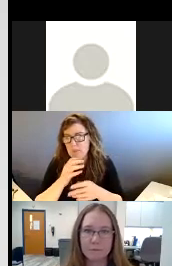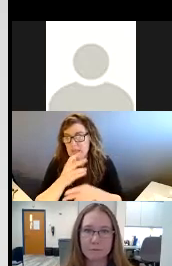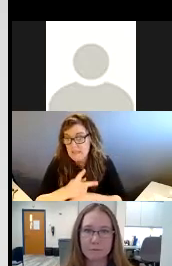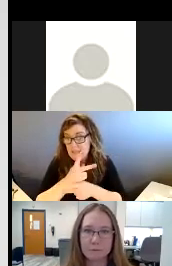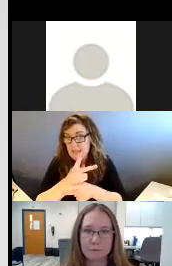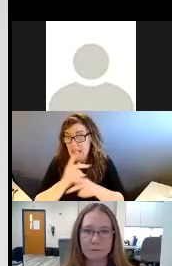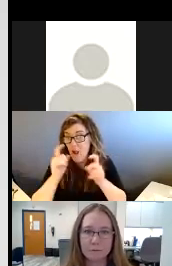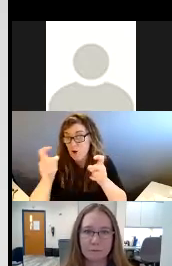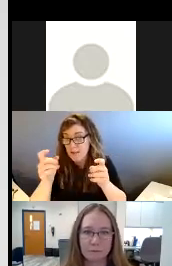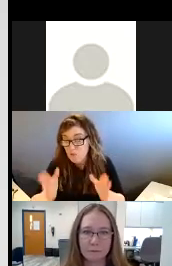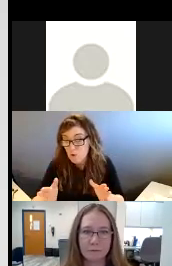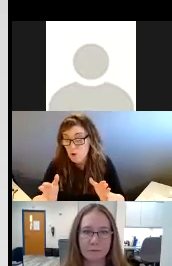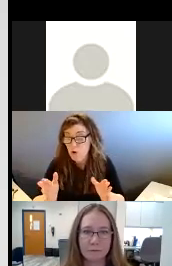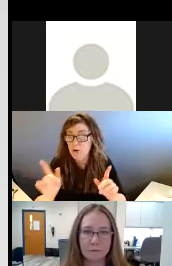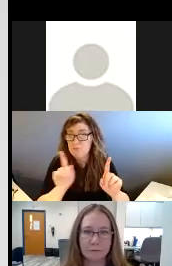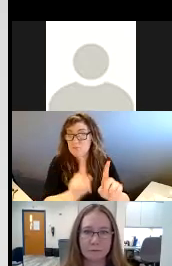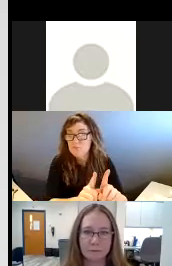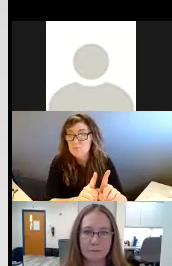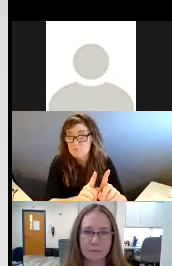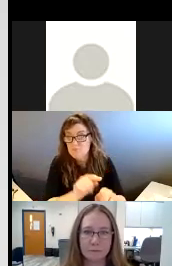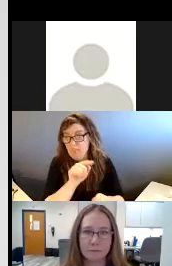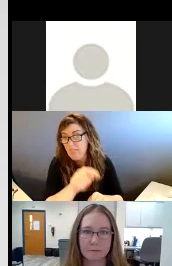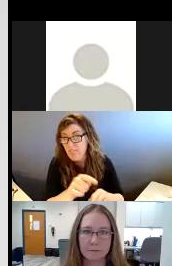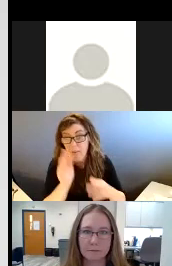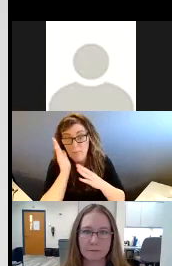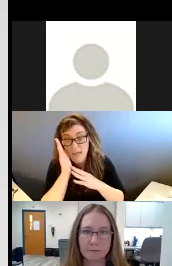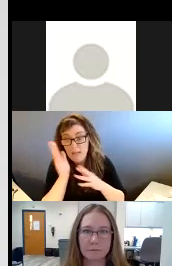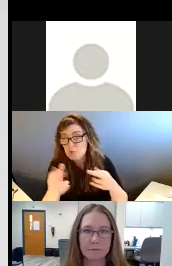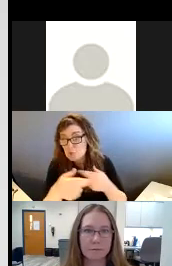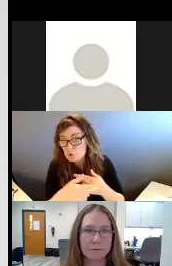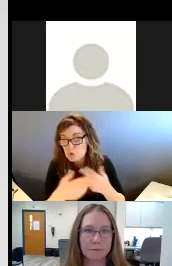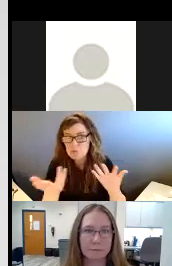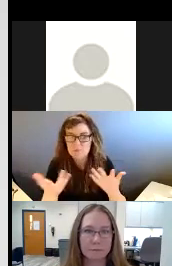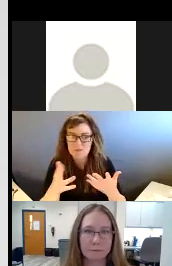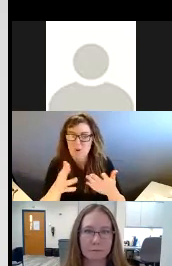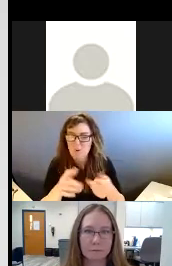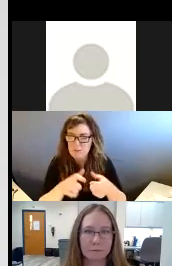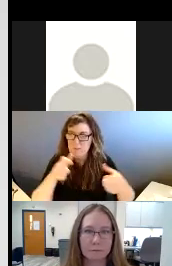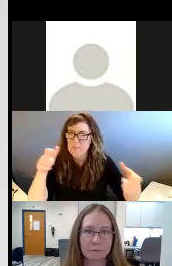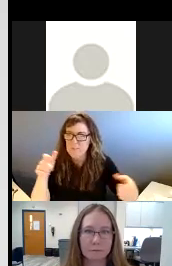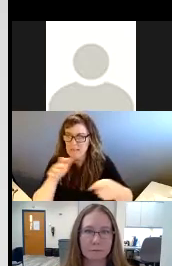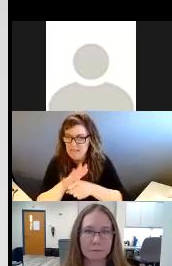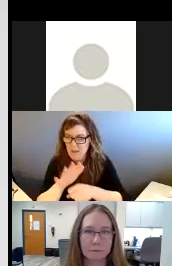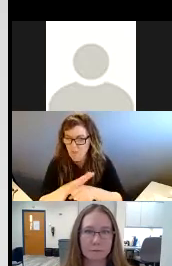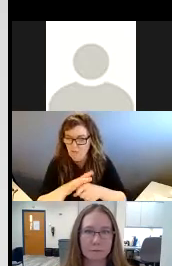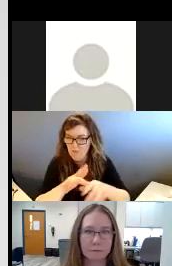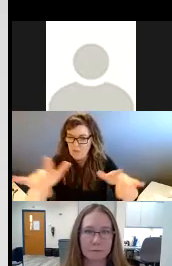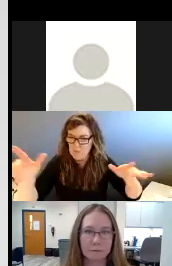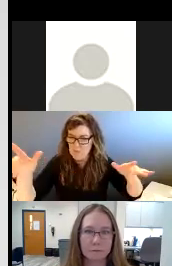GOING TO BE, SO THEY WANTED TO MAKE SURE IT WAS SPACIOUS ENOUGH AND EASY ENOUGH TO GET AROUND WITHIN THE HOME.